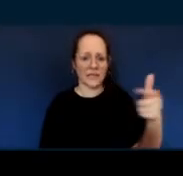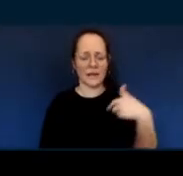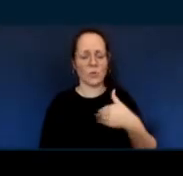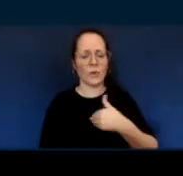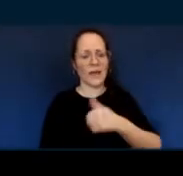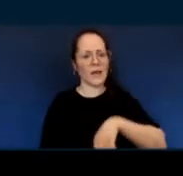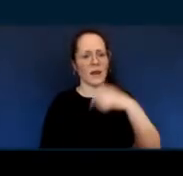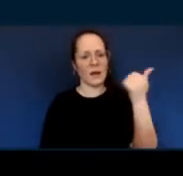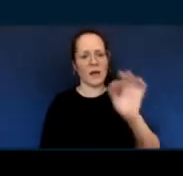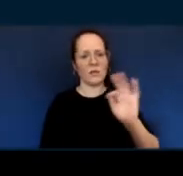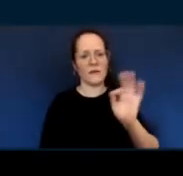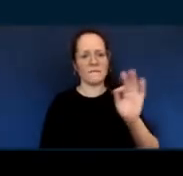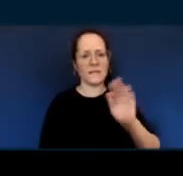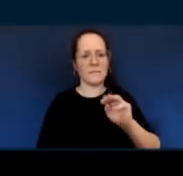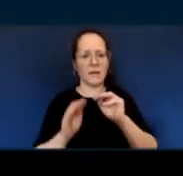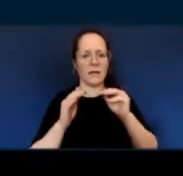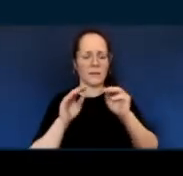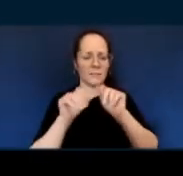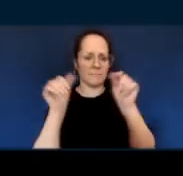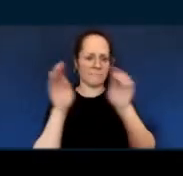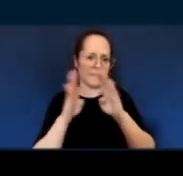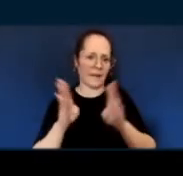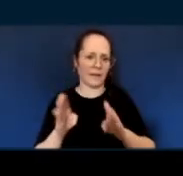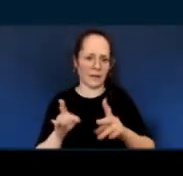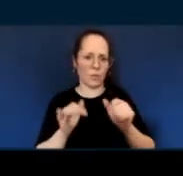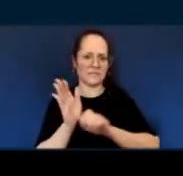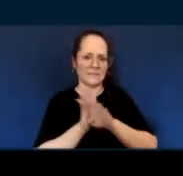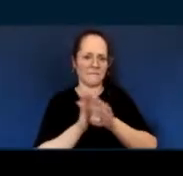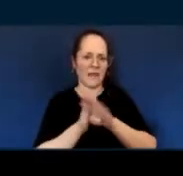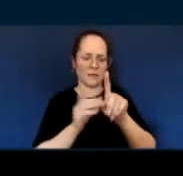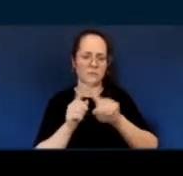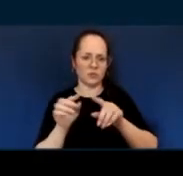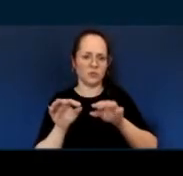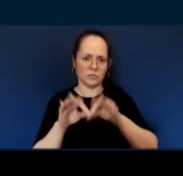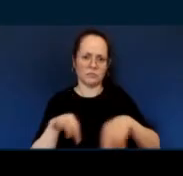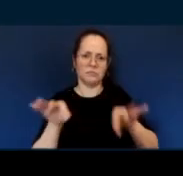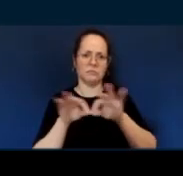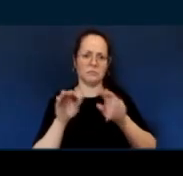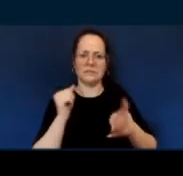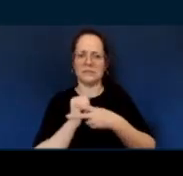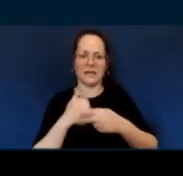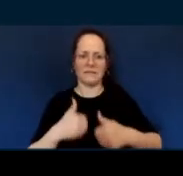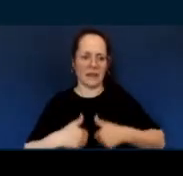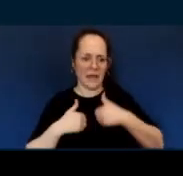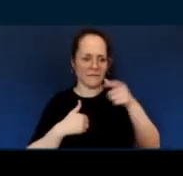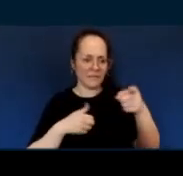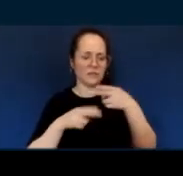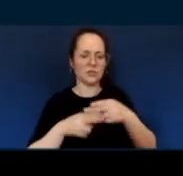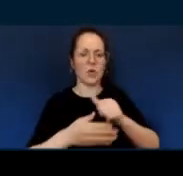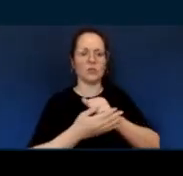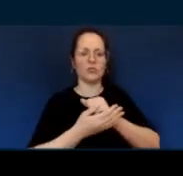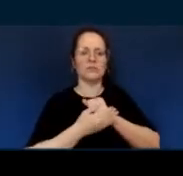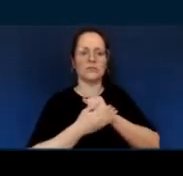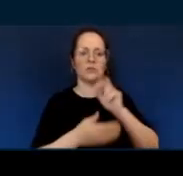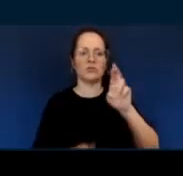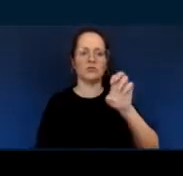RESPONSIBLE FOR SAVING MILLIONS OF LIVES. THIS IS [INDISCERNIBLE] ALSO KNOWN AS CPR ANNY OR THE MOST